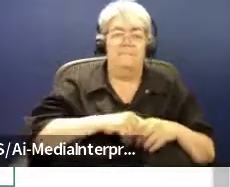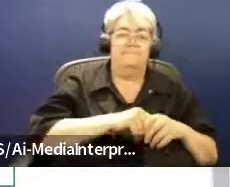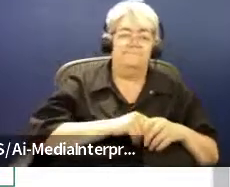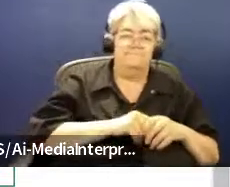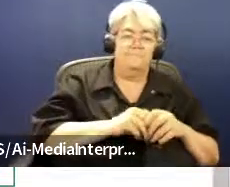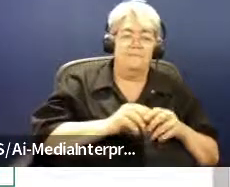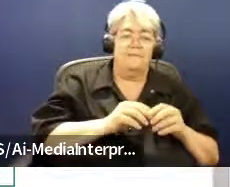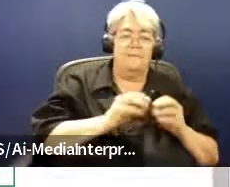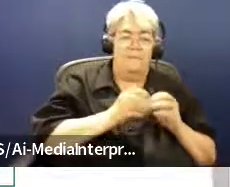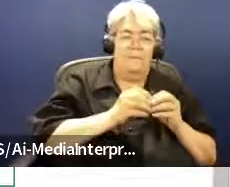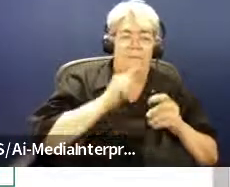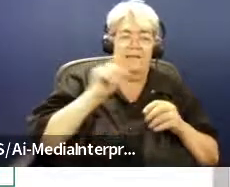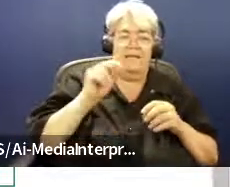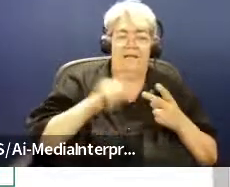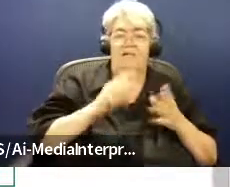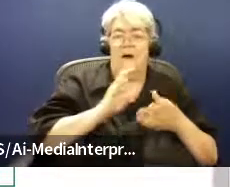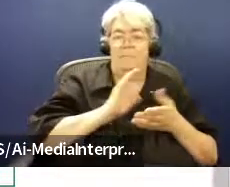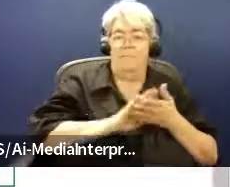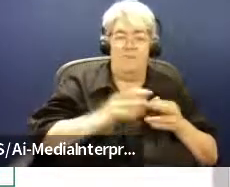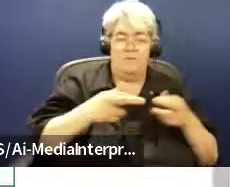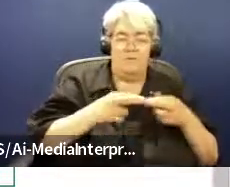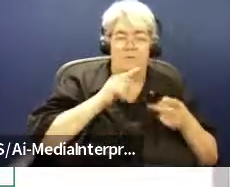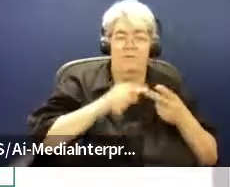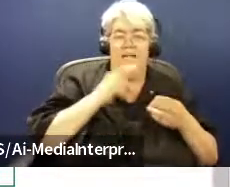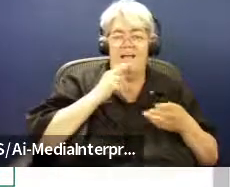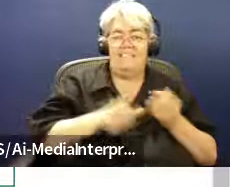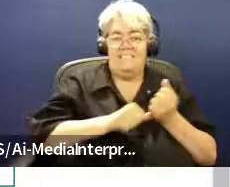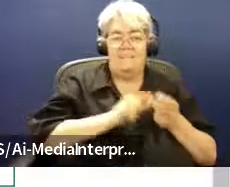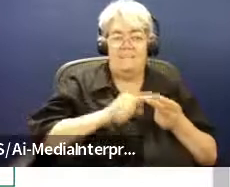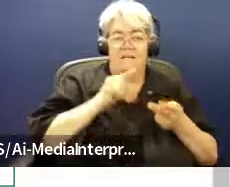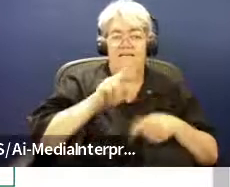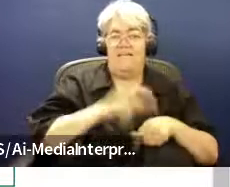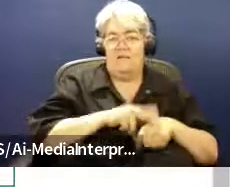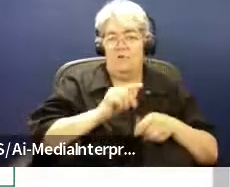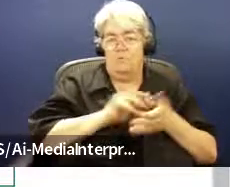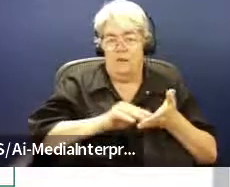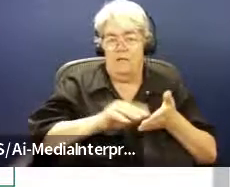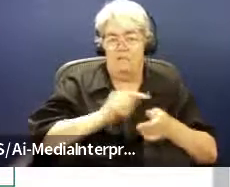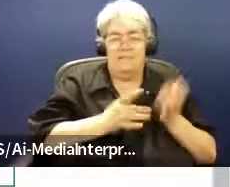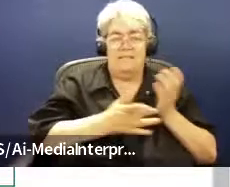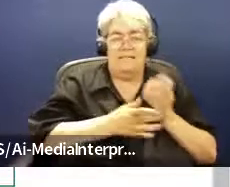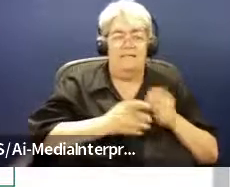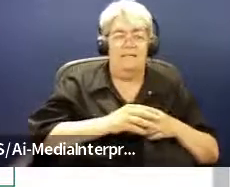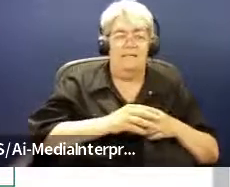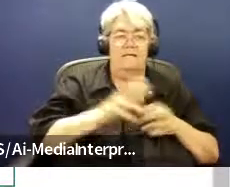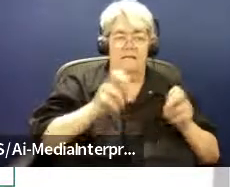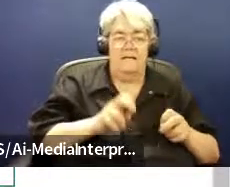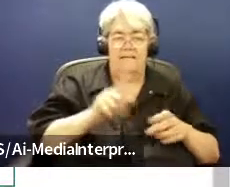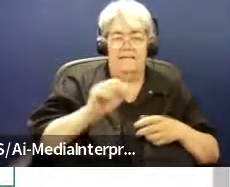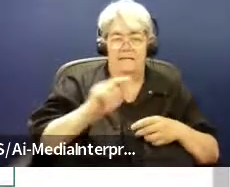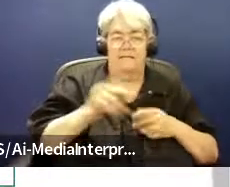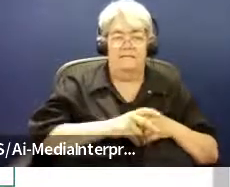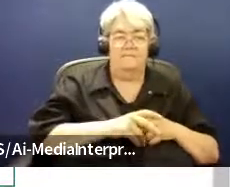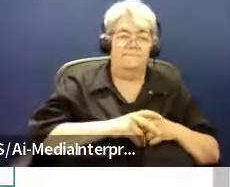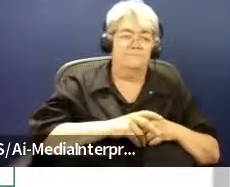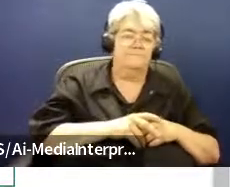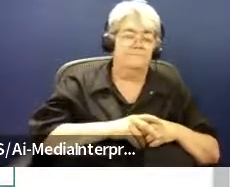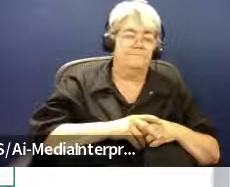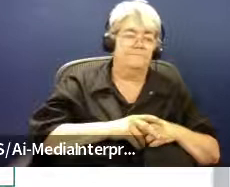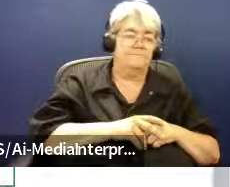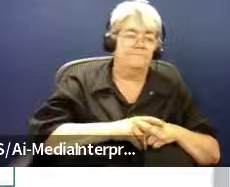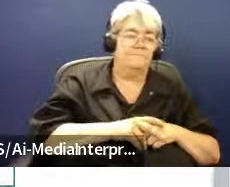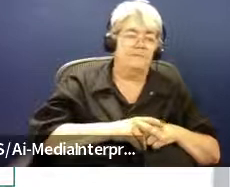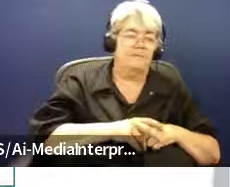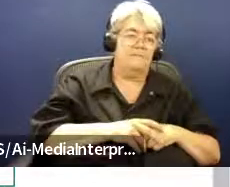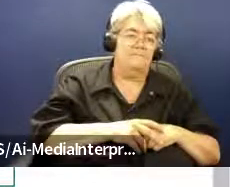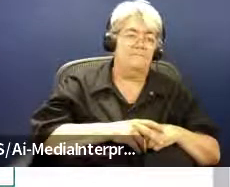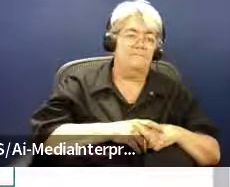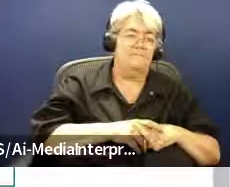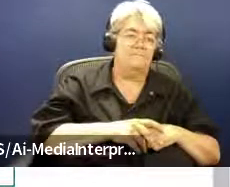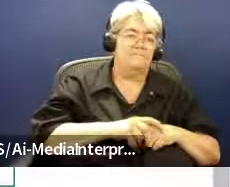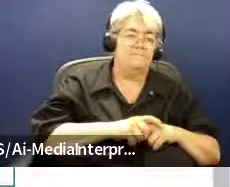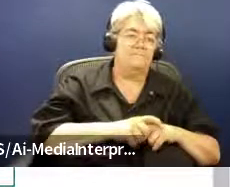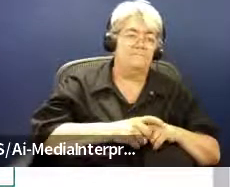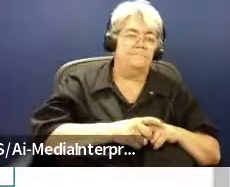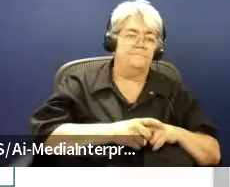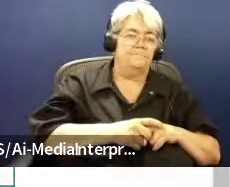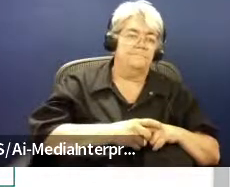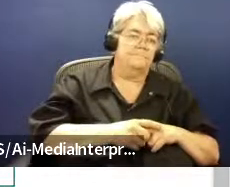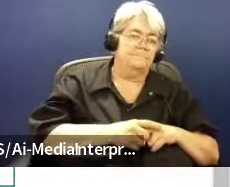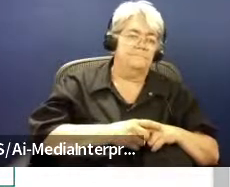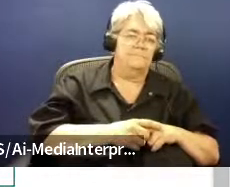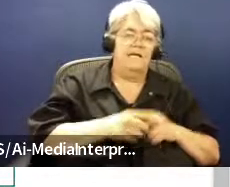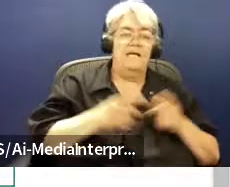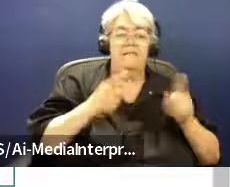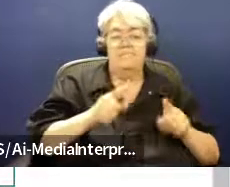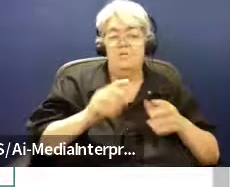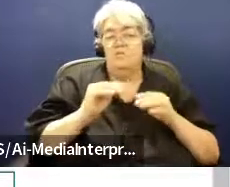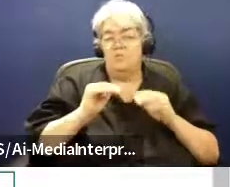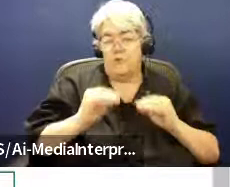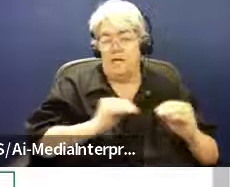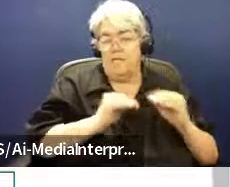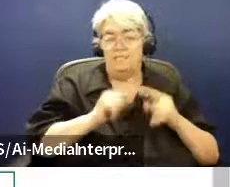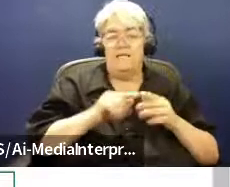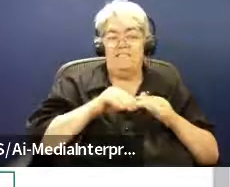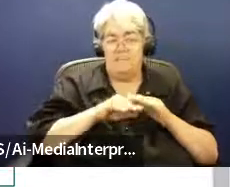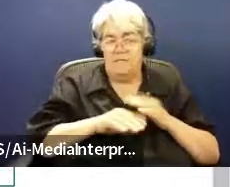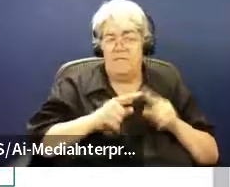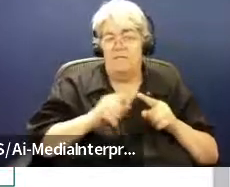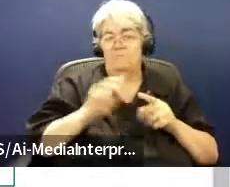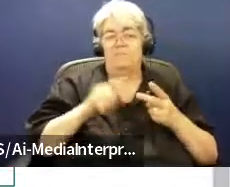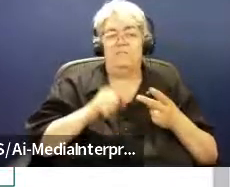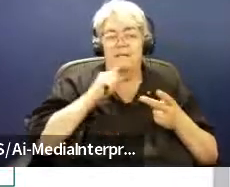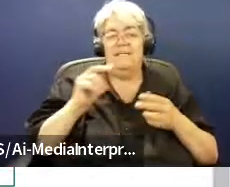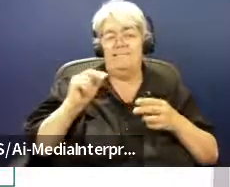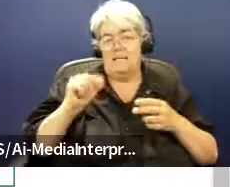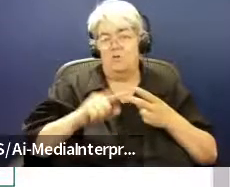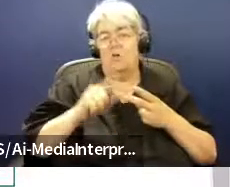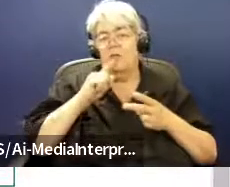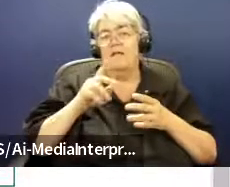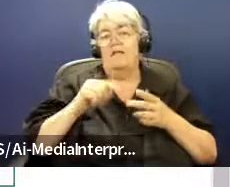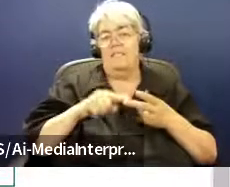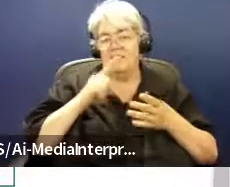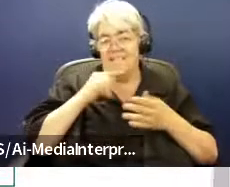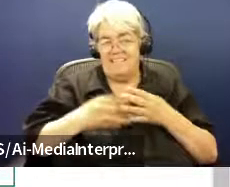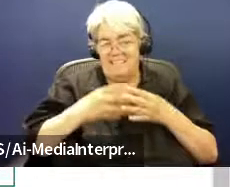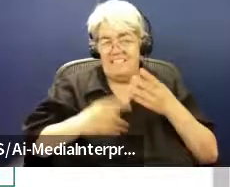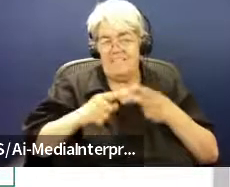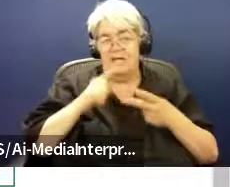This is going to load our center of excellent page. SPEAKER: (indiscernible)